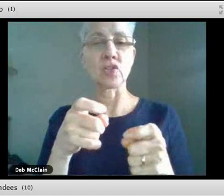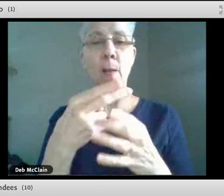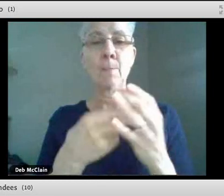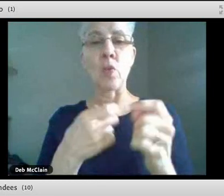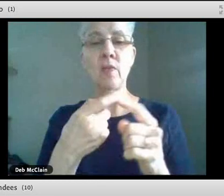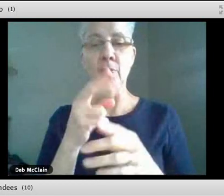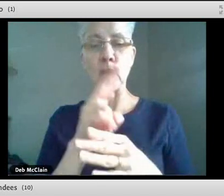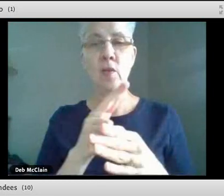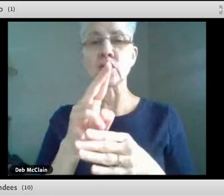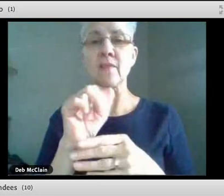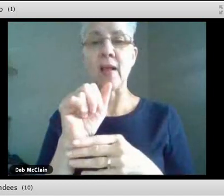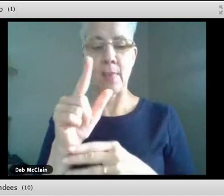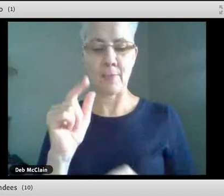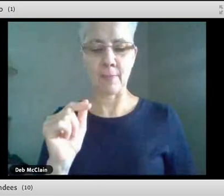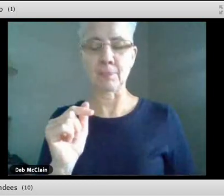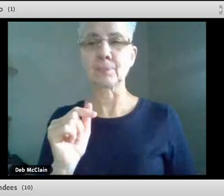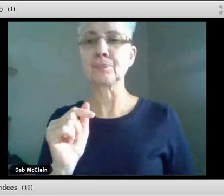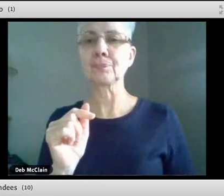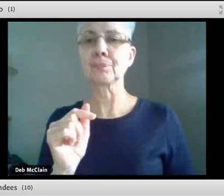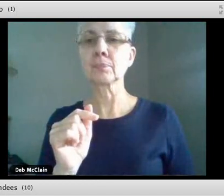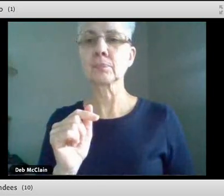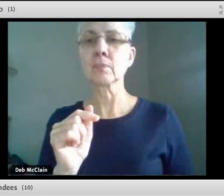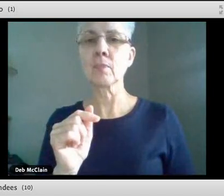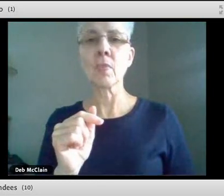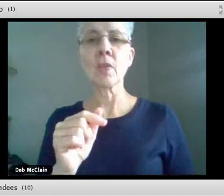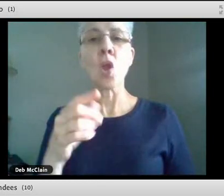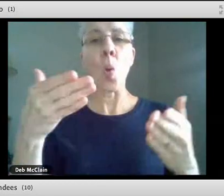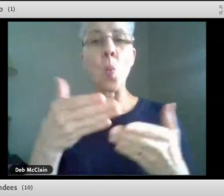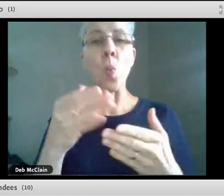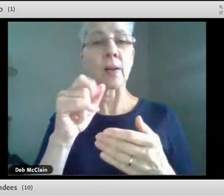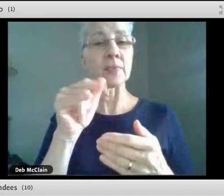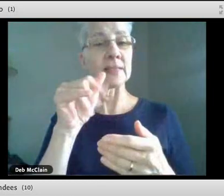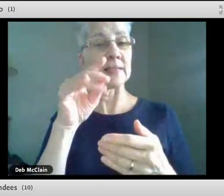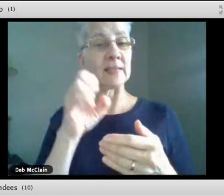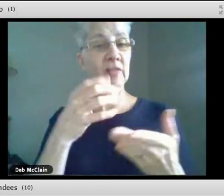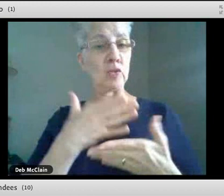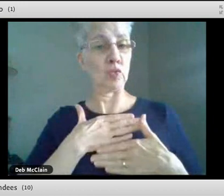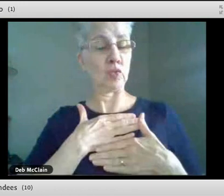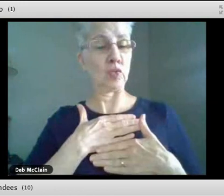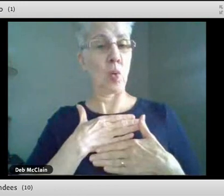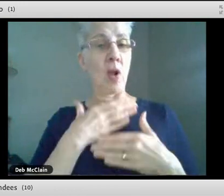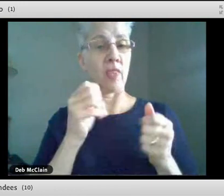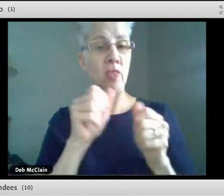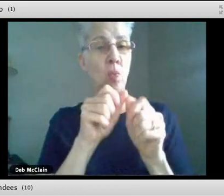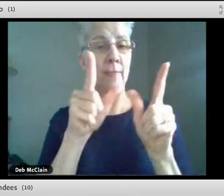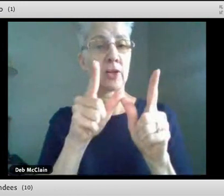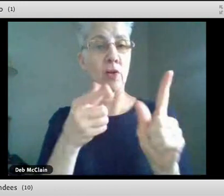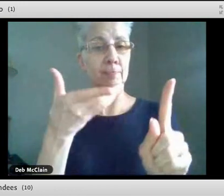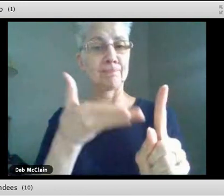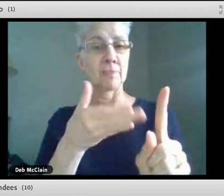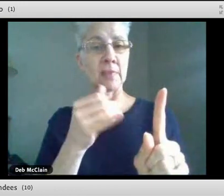both from the University of Alabama. Please welcome Stephanie Rollins and enjoy her webinar. Steph...